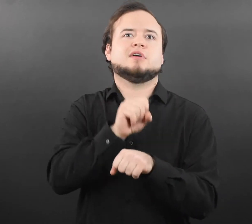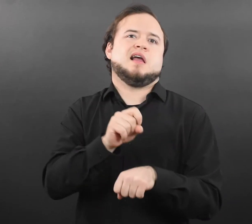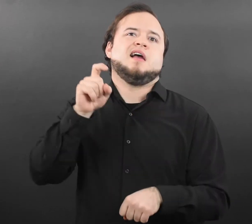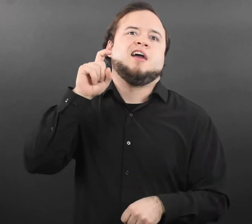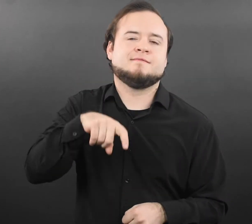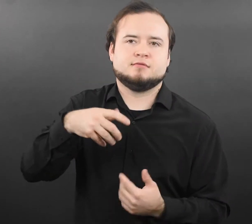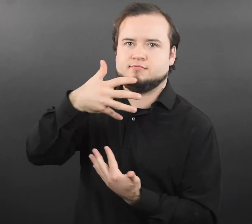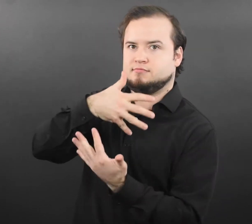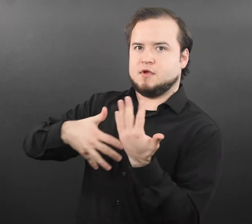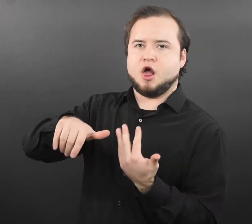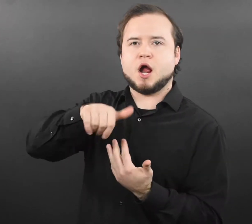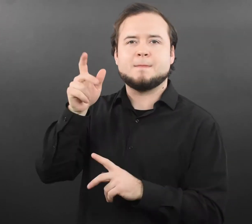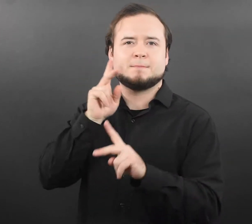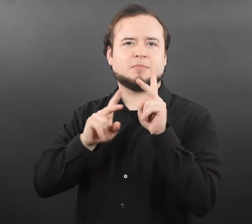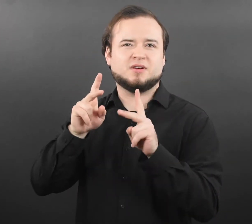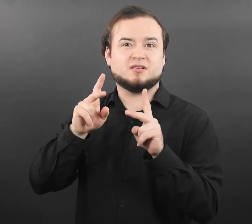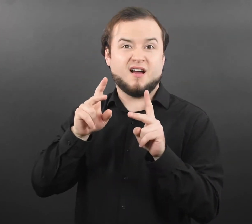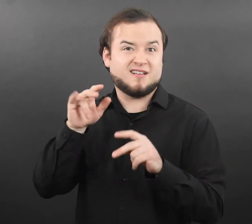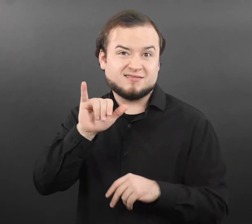even at home. •